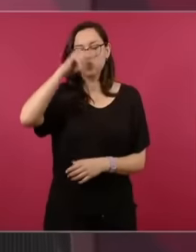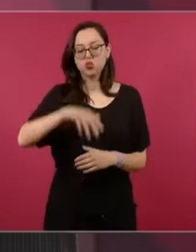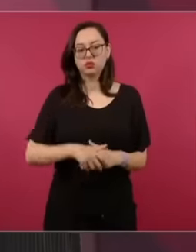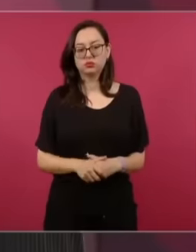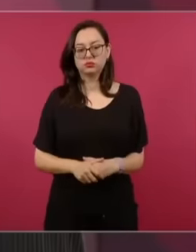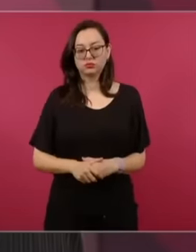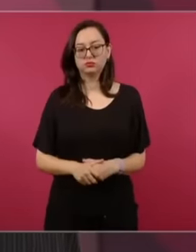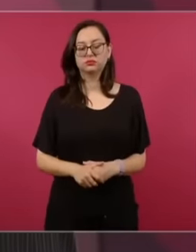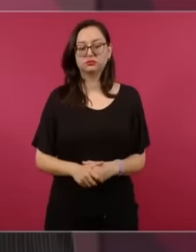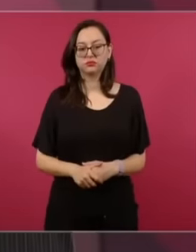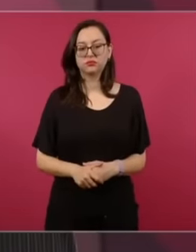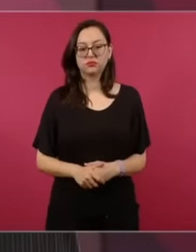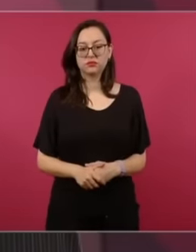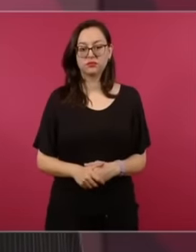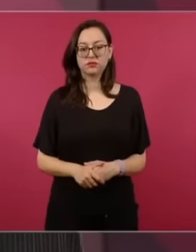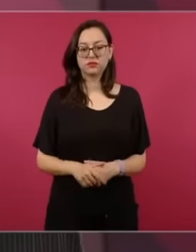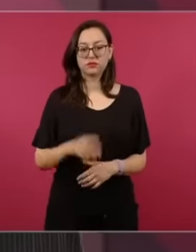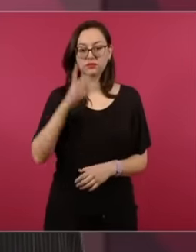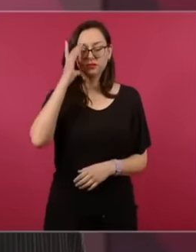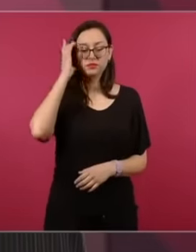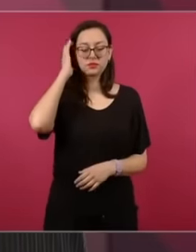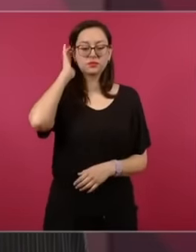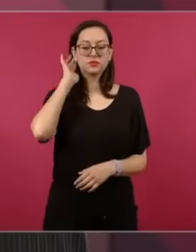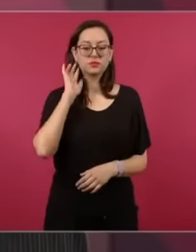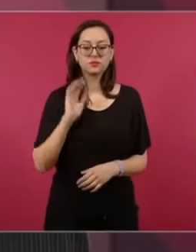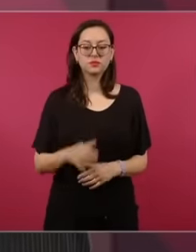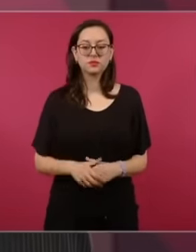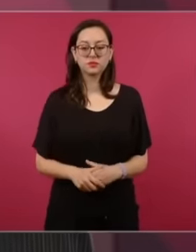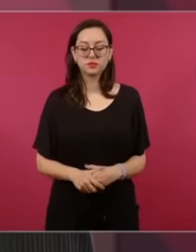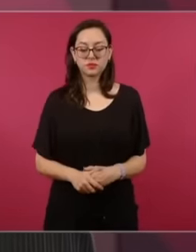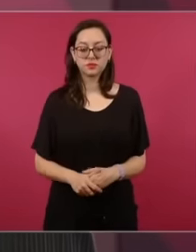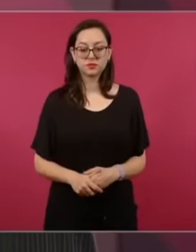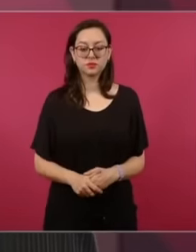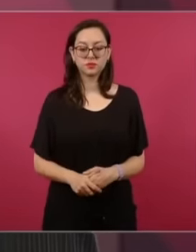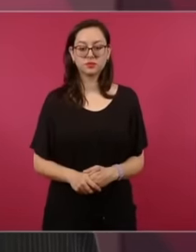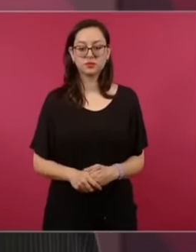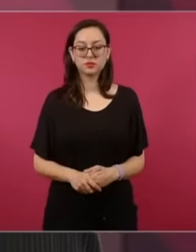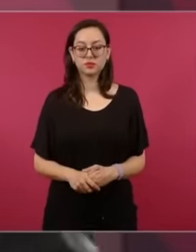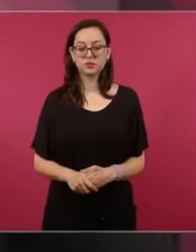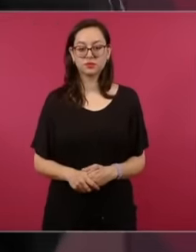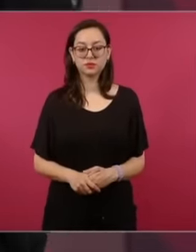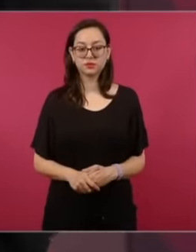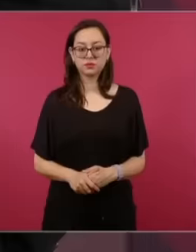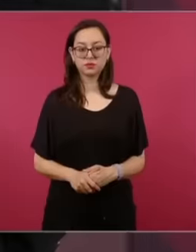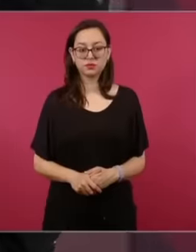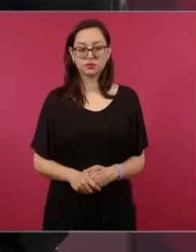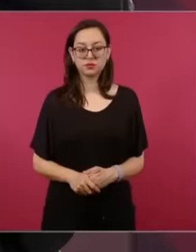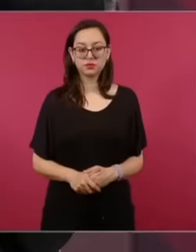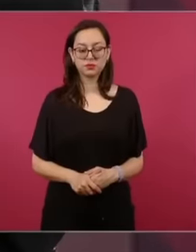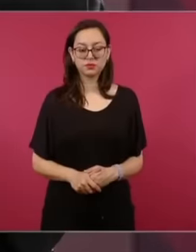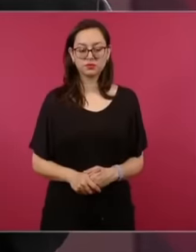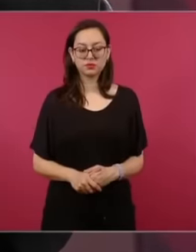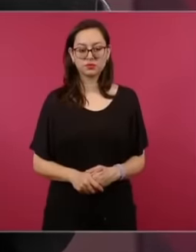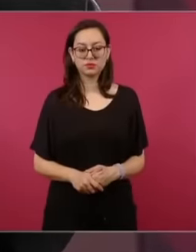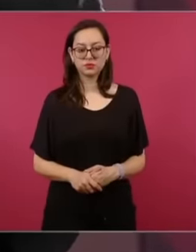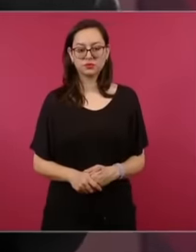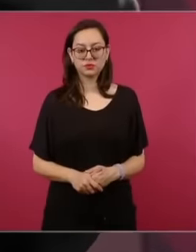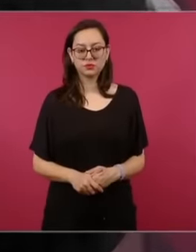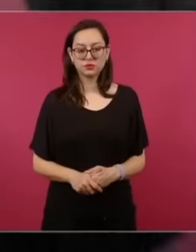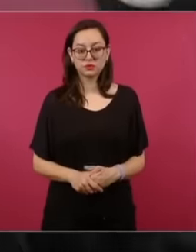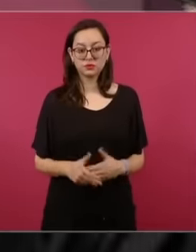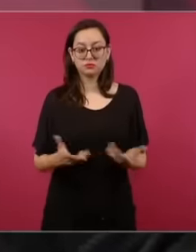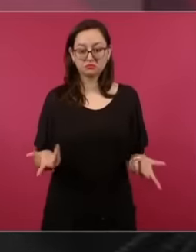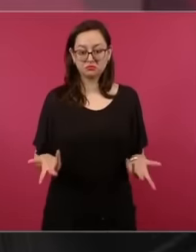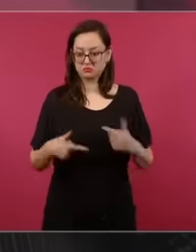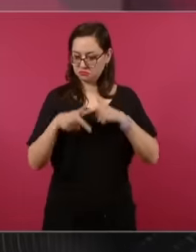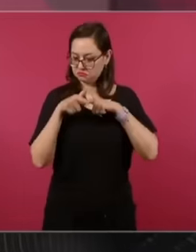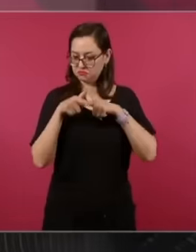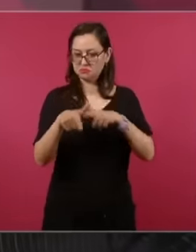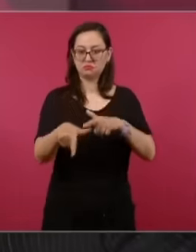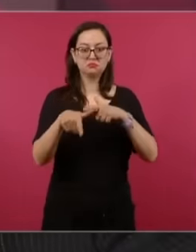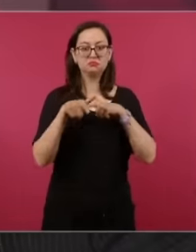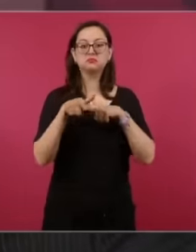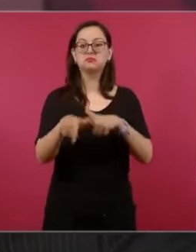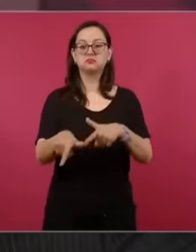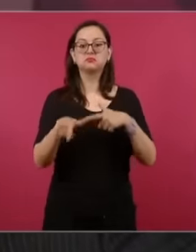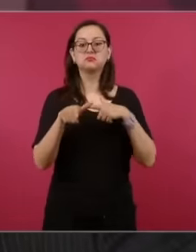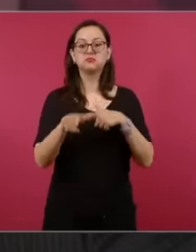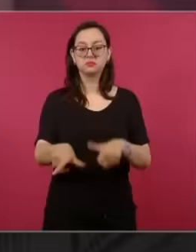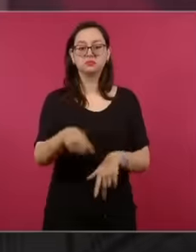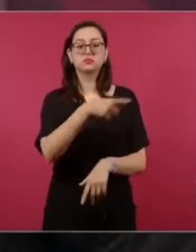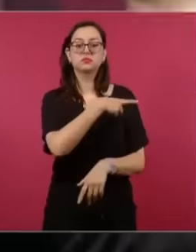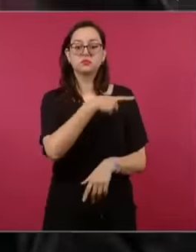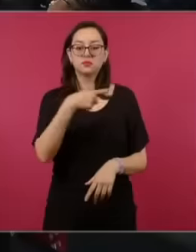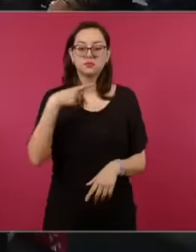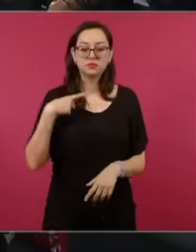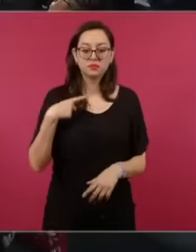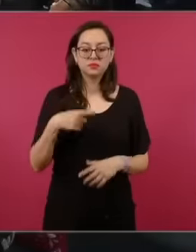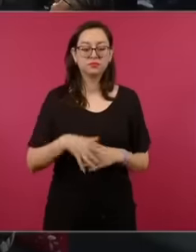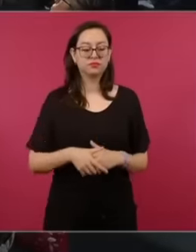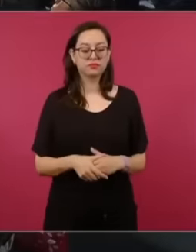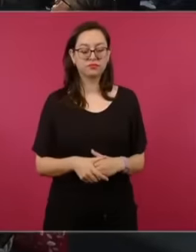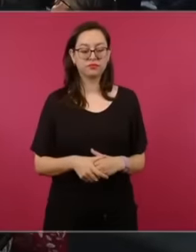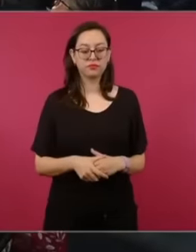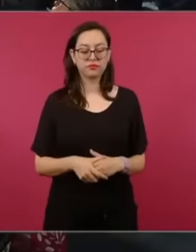and we have to continue like this and now a woman is going to